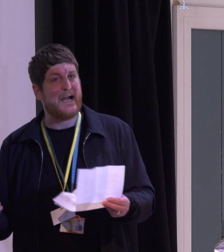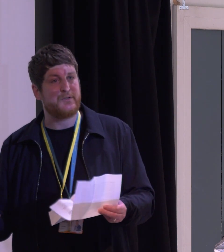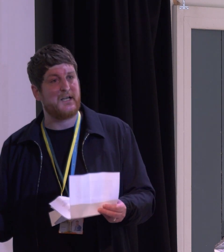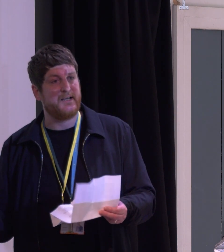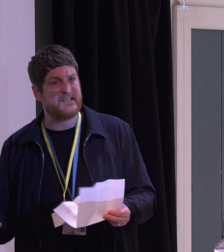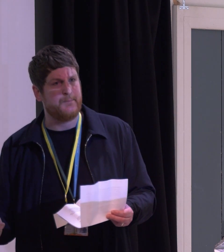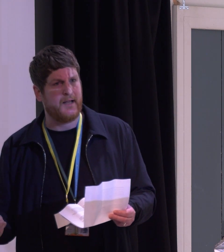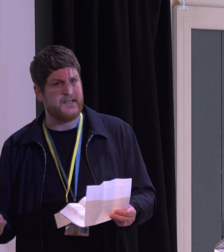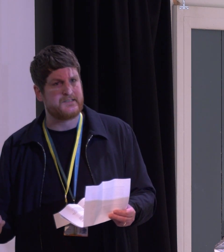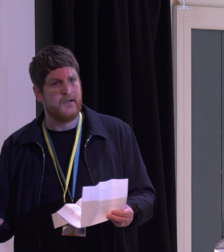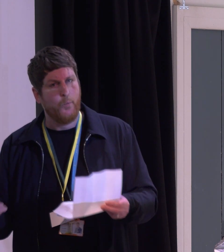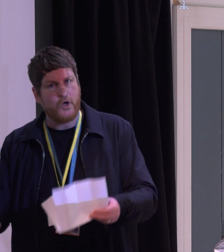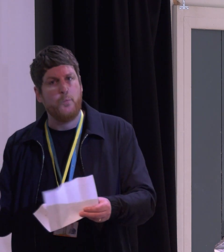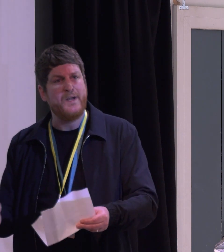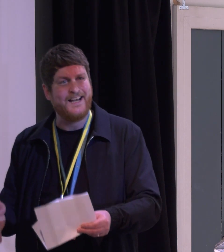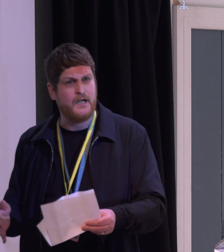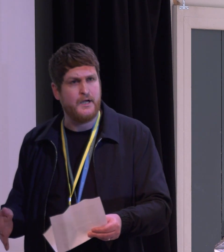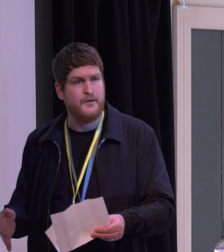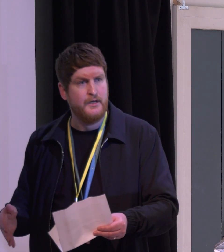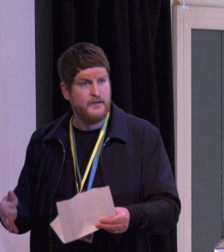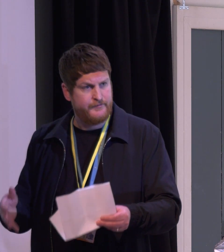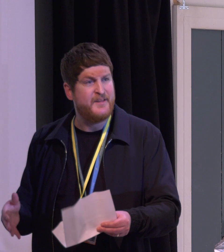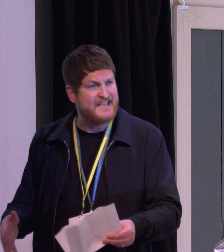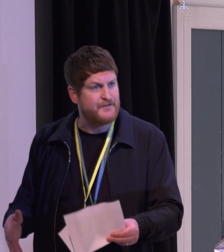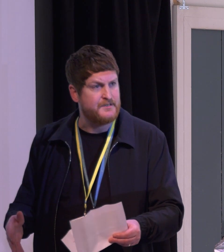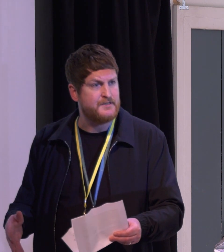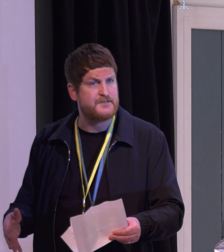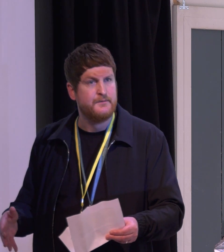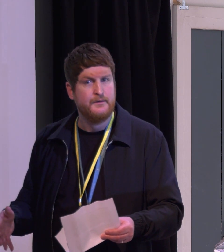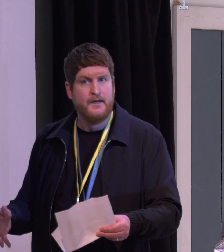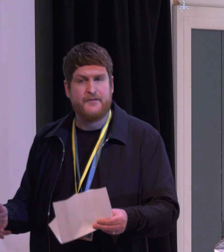how did learning take place? What can we learn from this evidence?